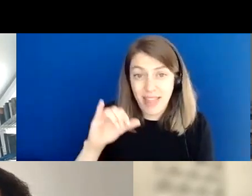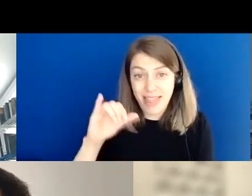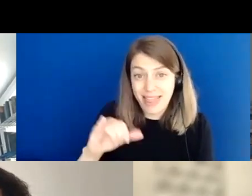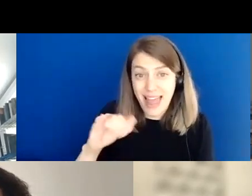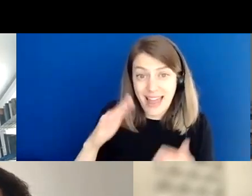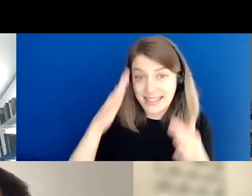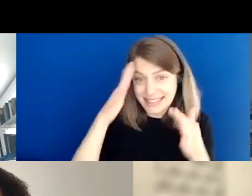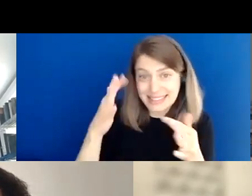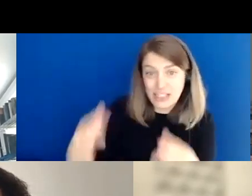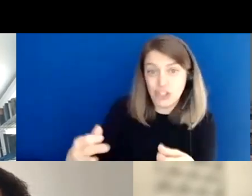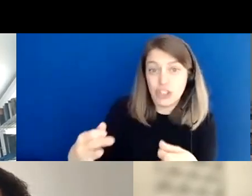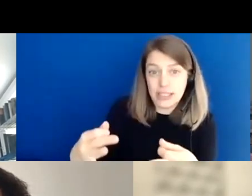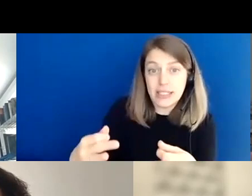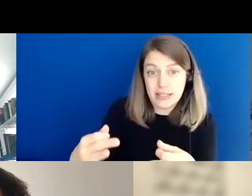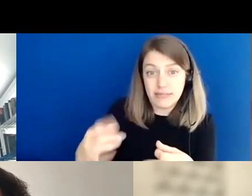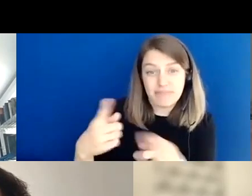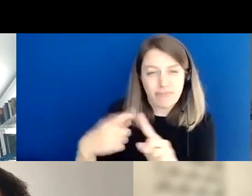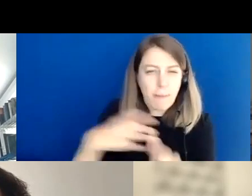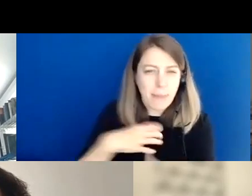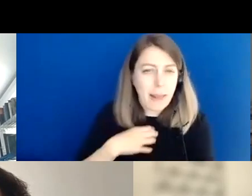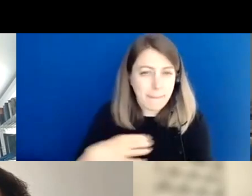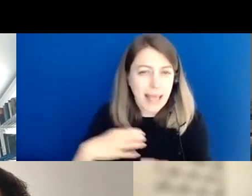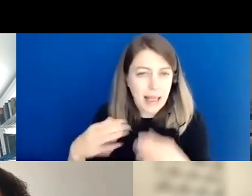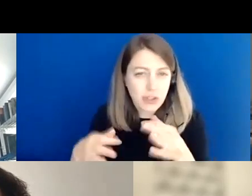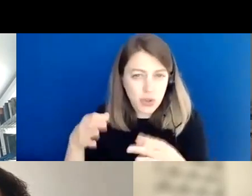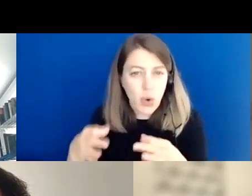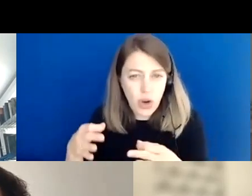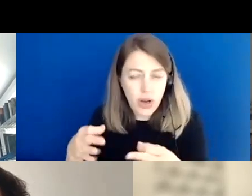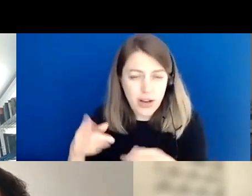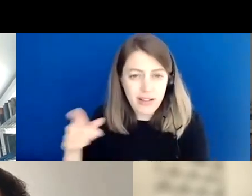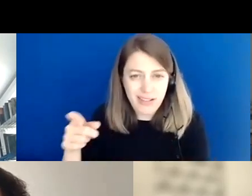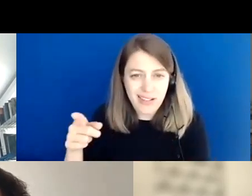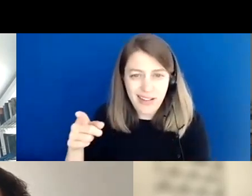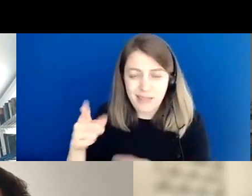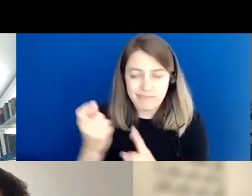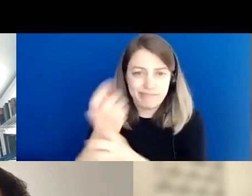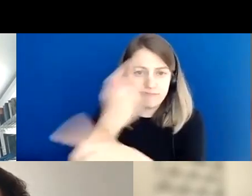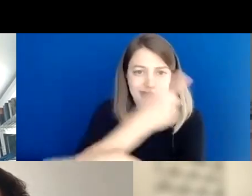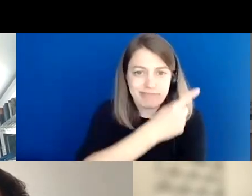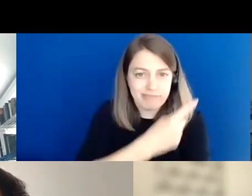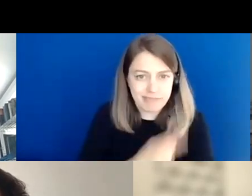the Appeals Court went off in a completely different direction.